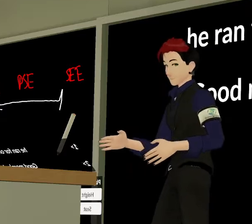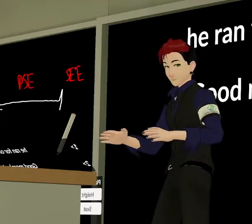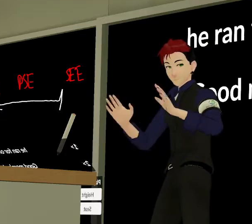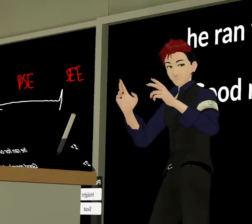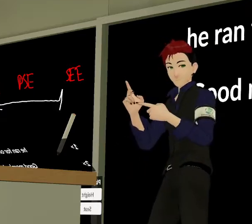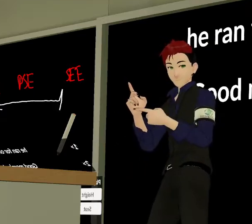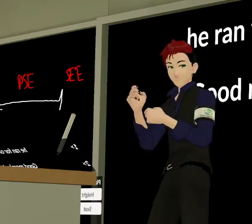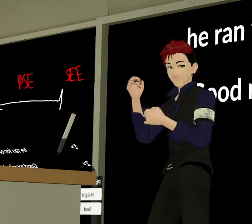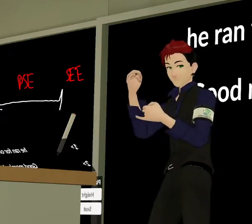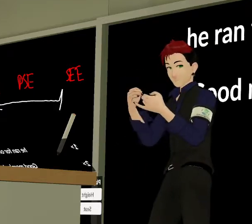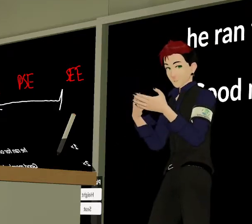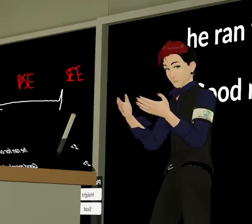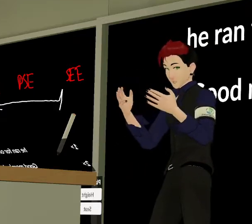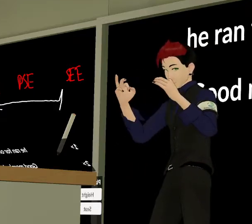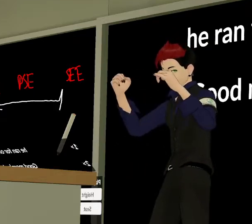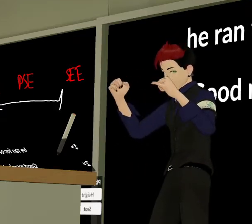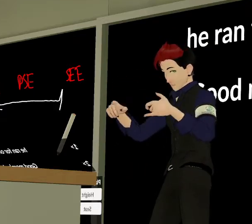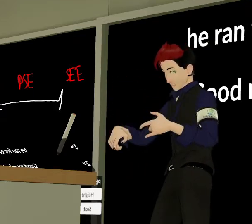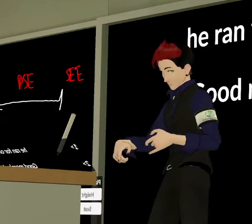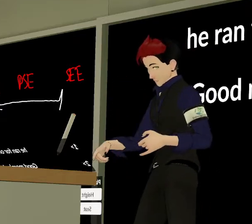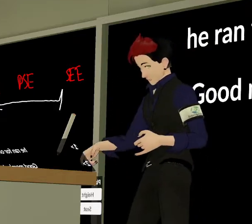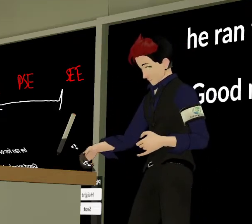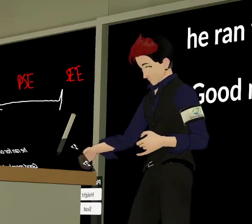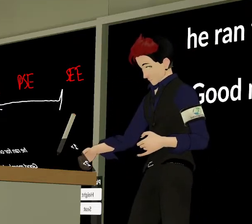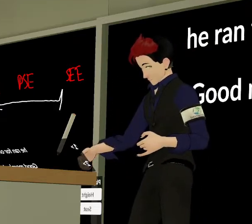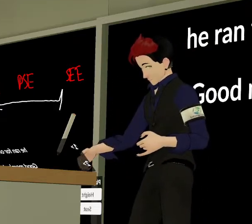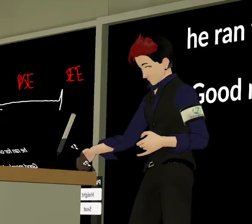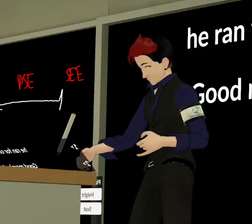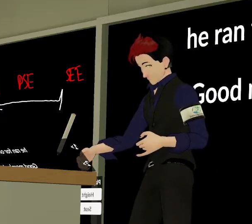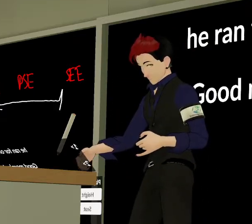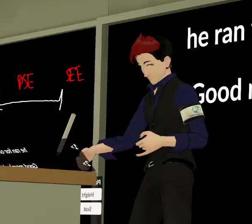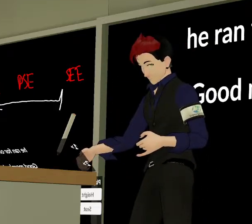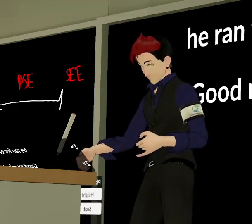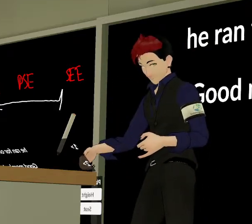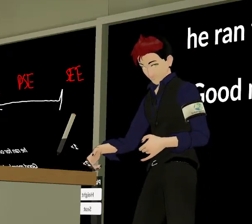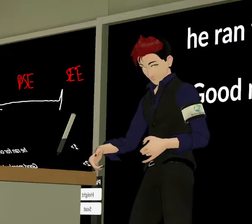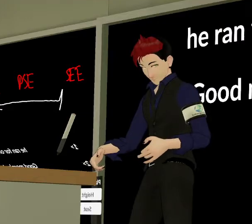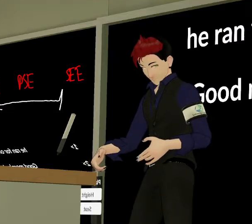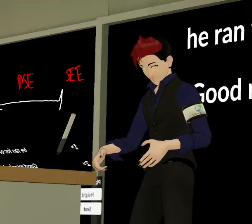O.K one last thing i want to teach about